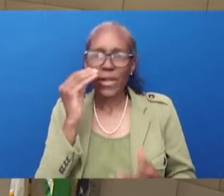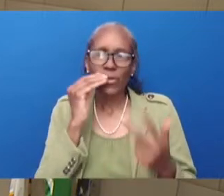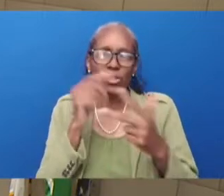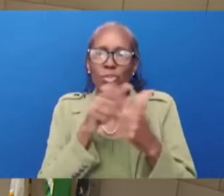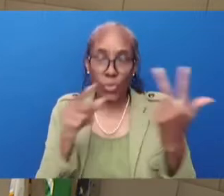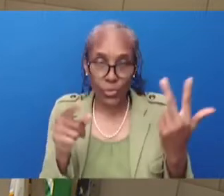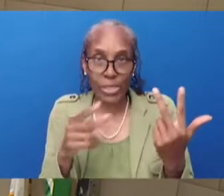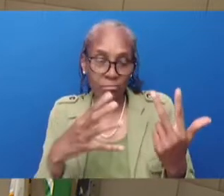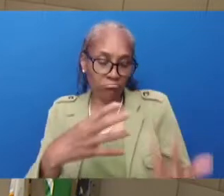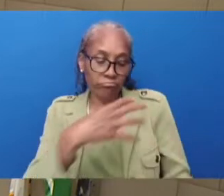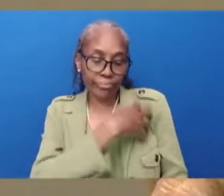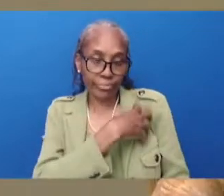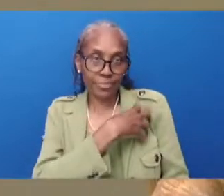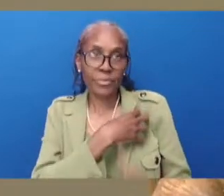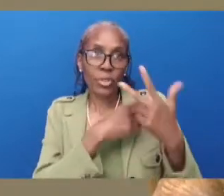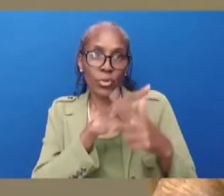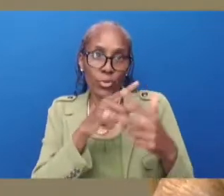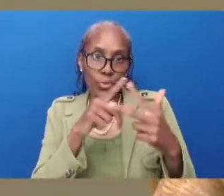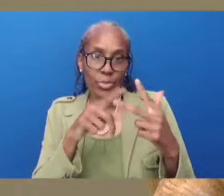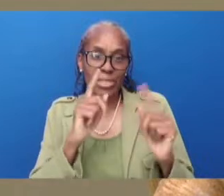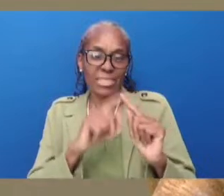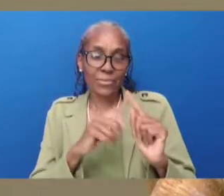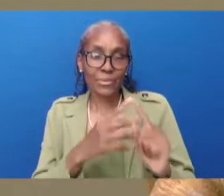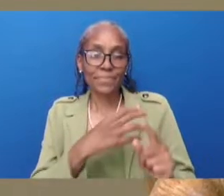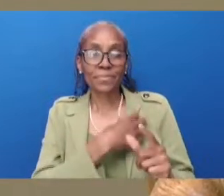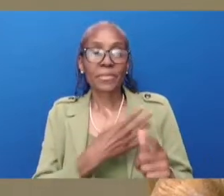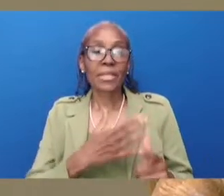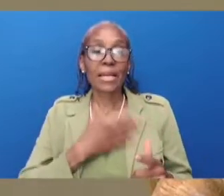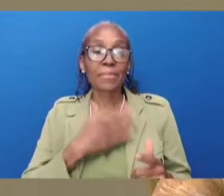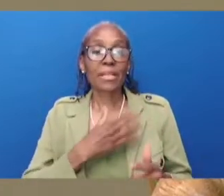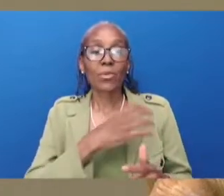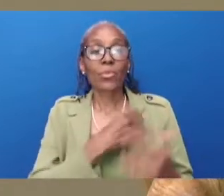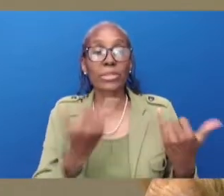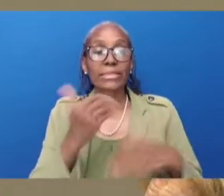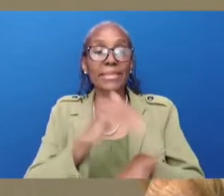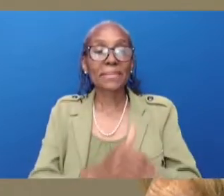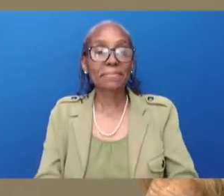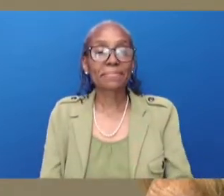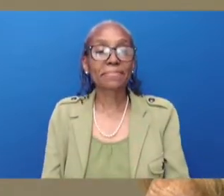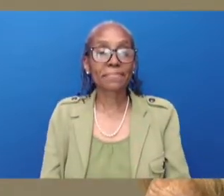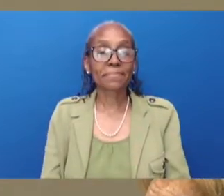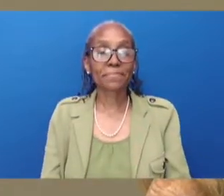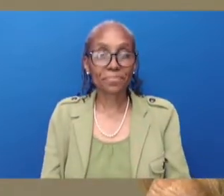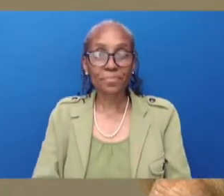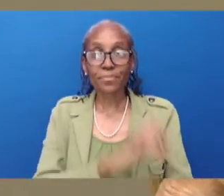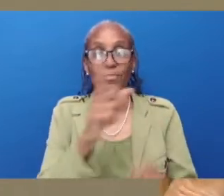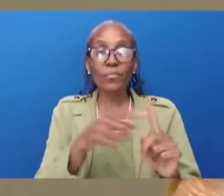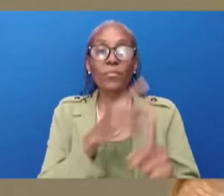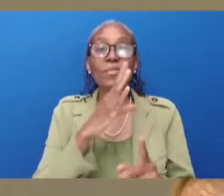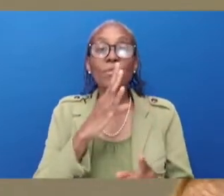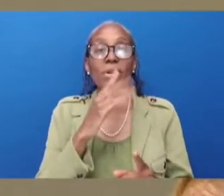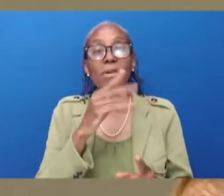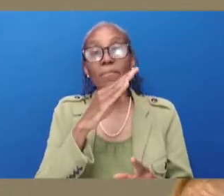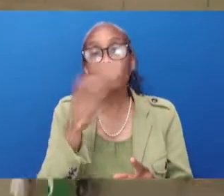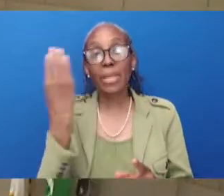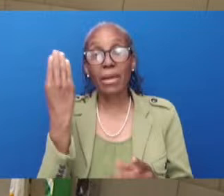SO THEY SENT ME THESE FLOWERS. I MEAN, THREE OF THEM.